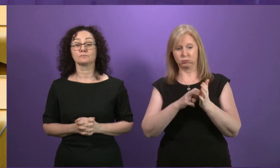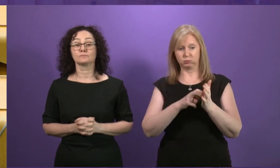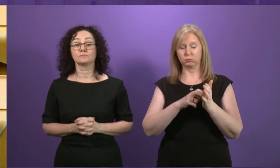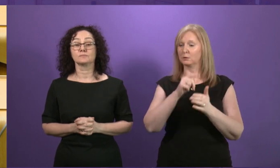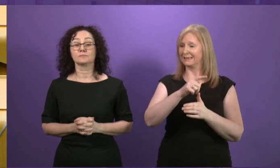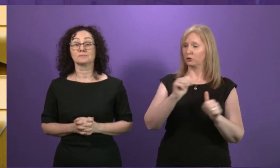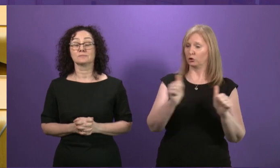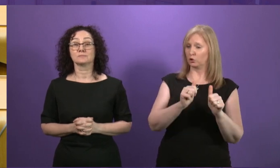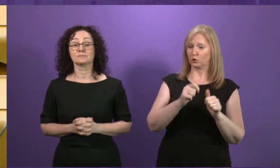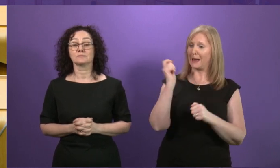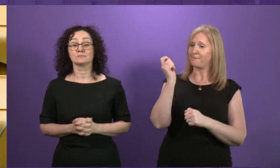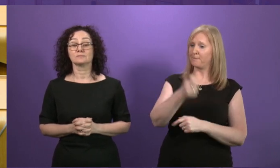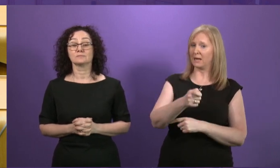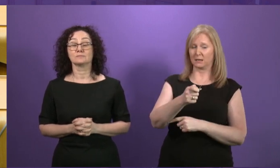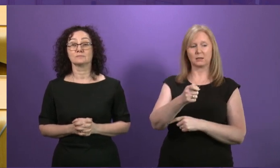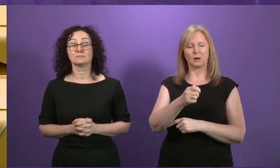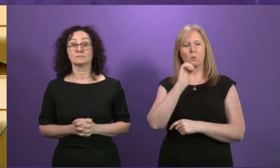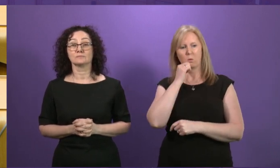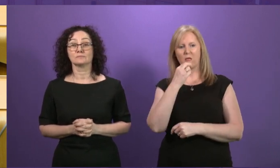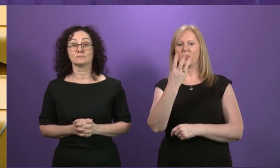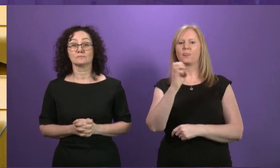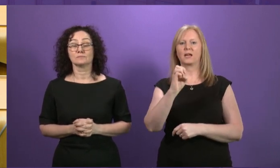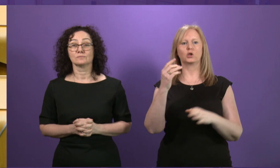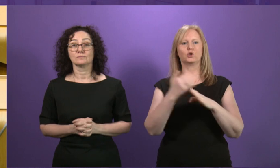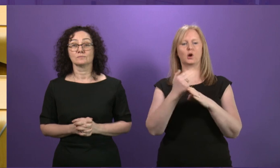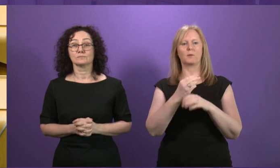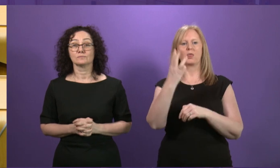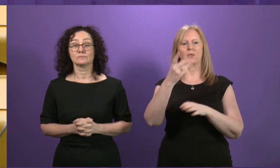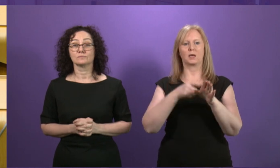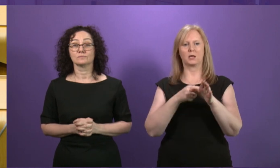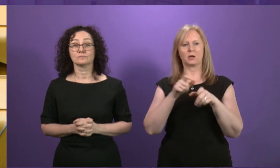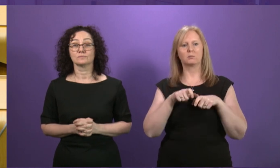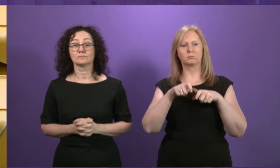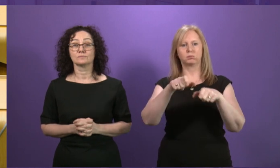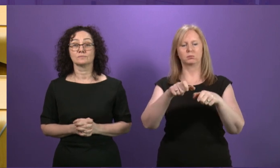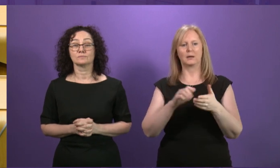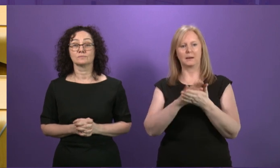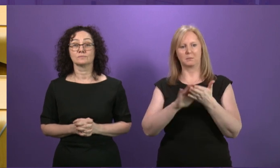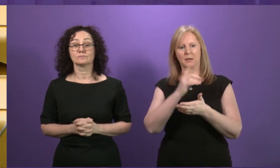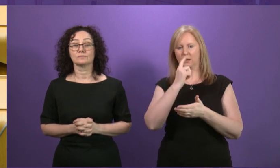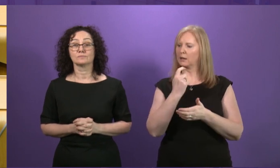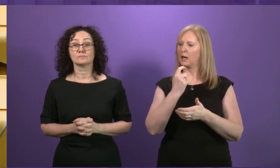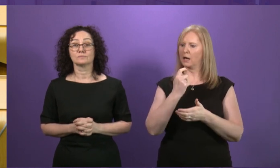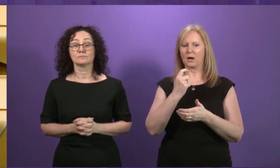30 jobs would be provided for three years and it would potentially kick-start the railway hub model that the Scottish Government is exploring.